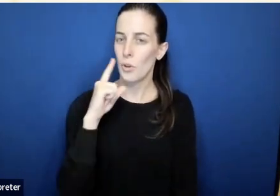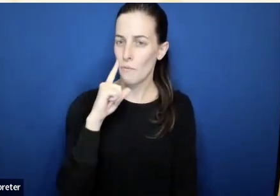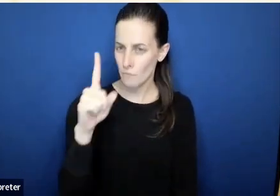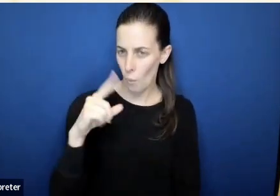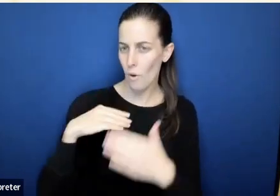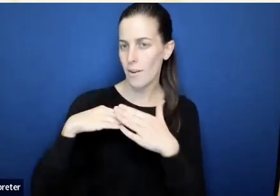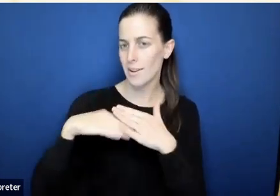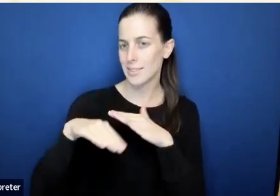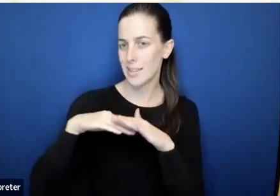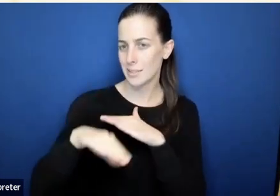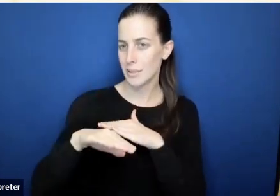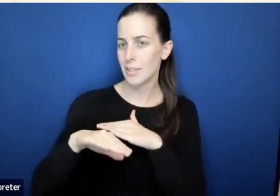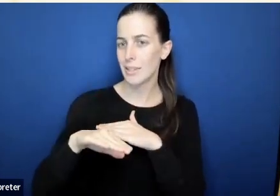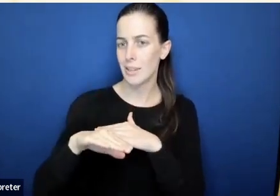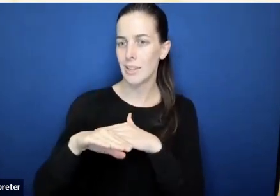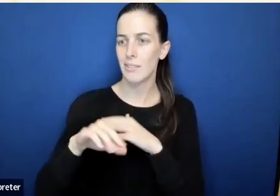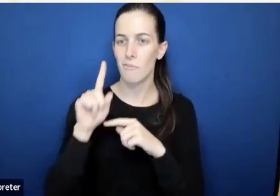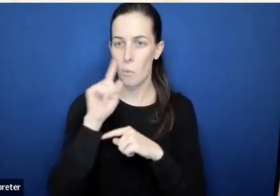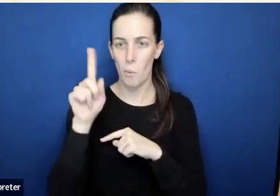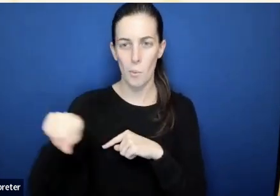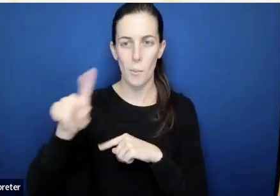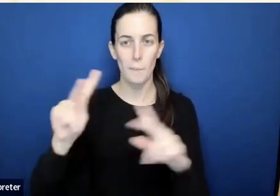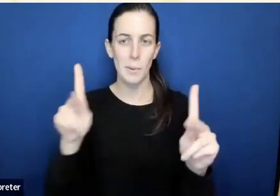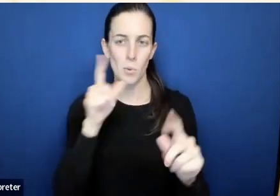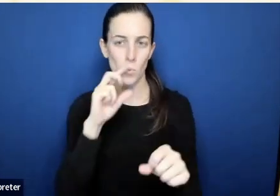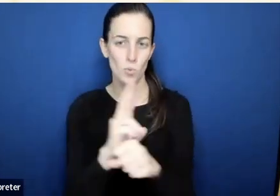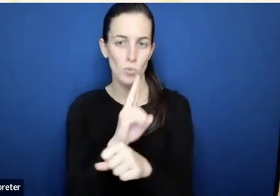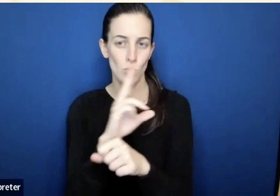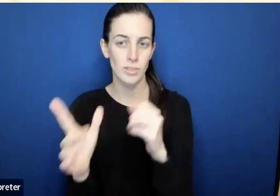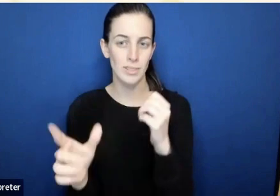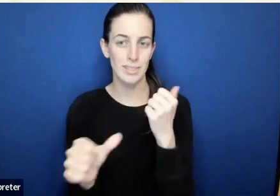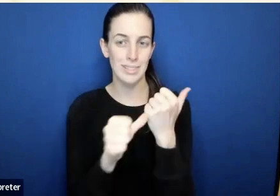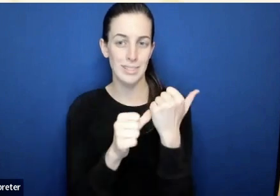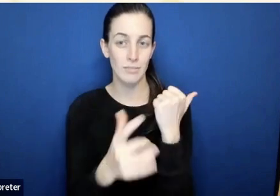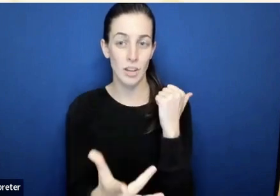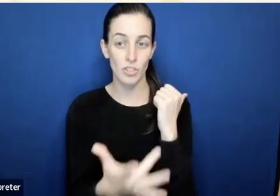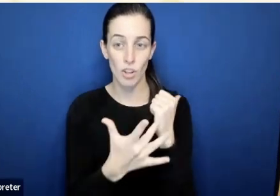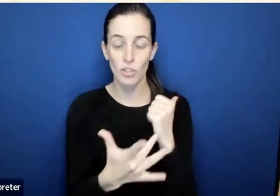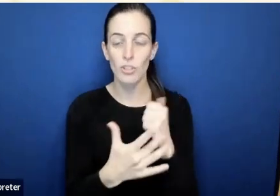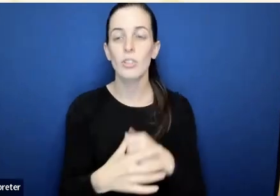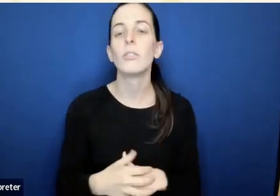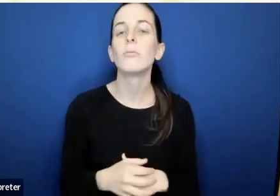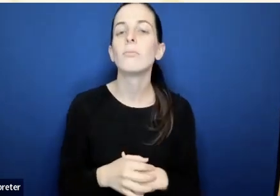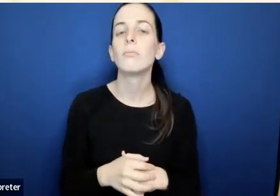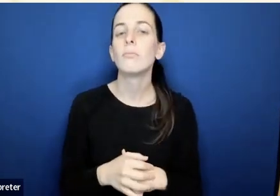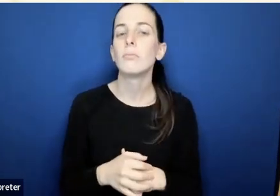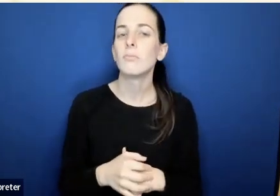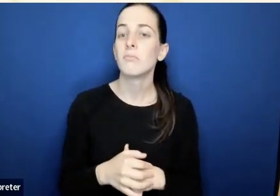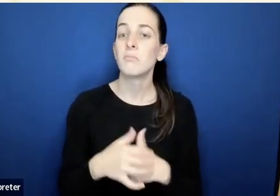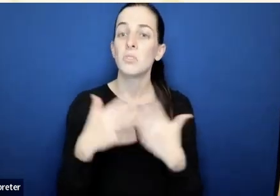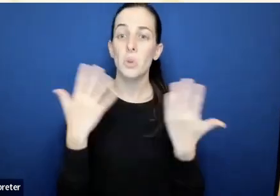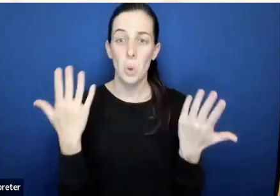for people who use assistive technologies, if used adequately. On the other hand, its misuse creates more harm than good.